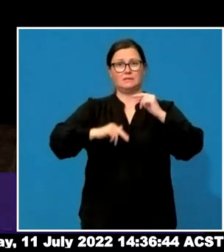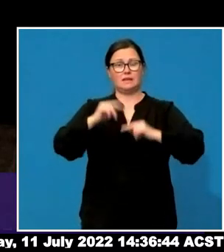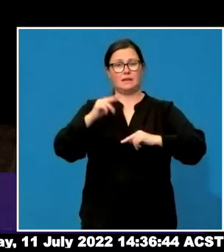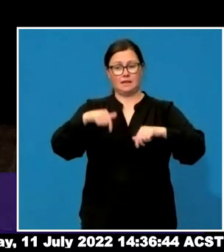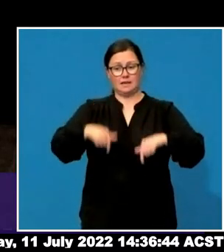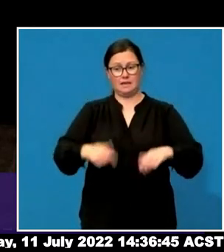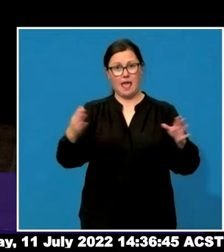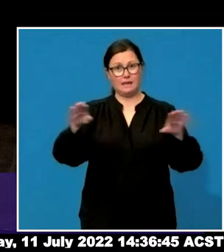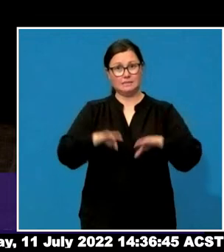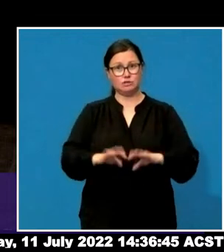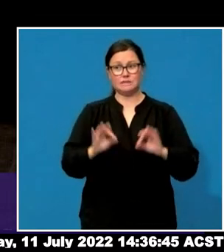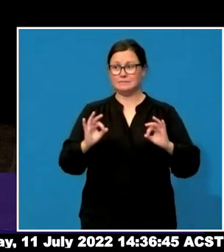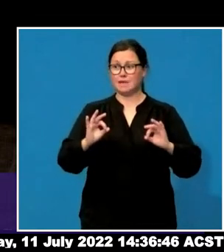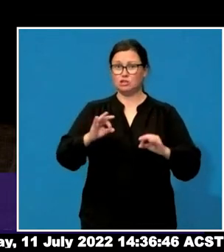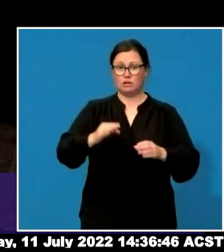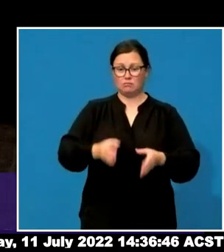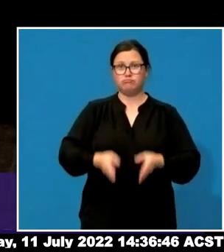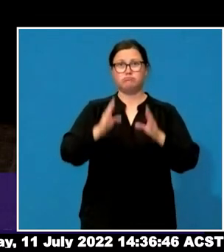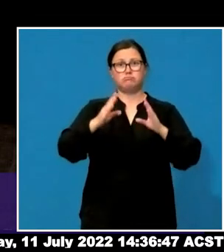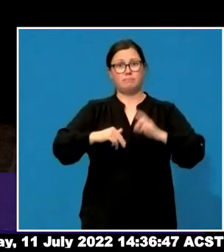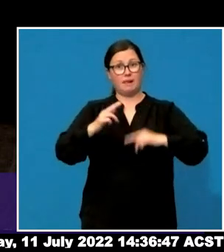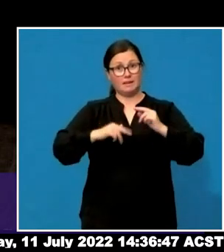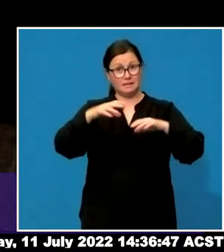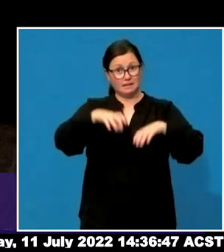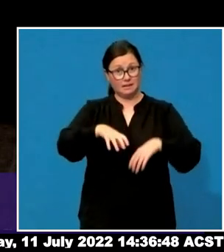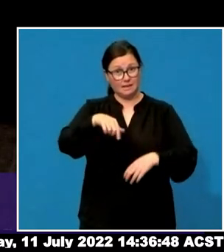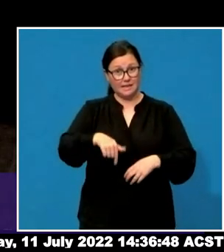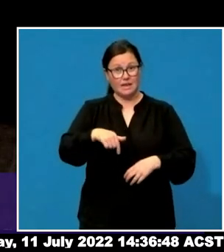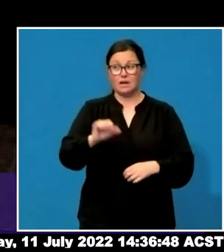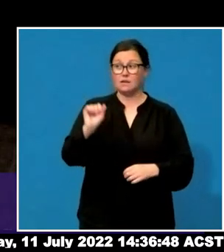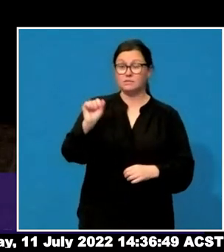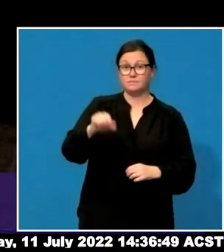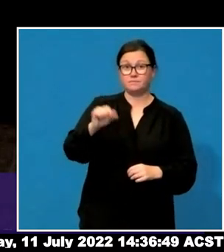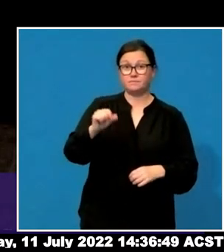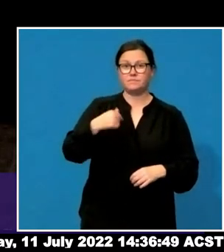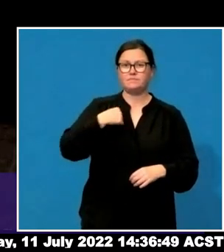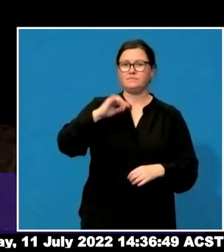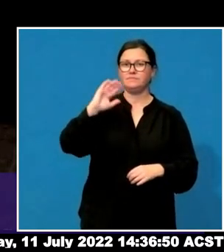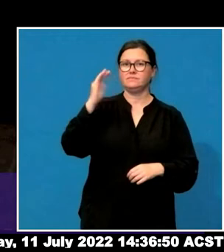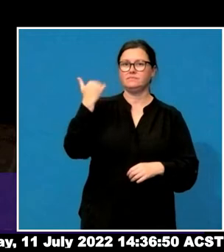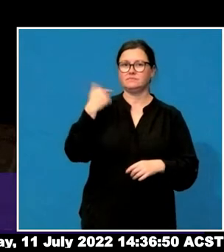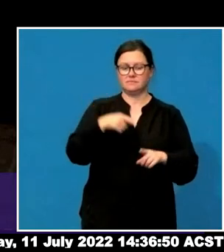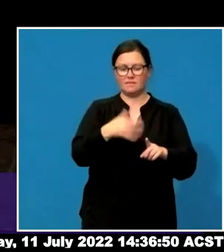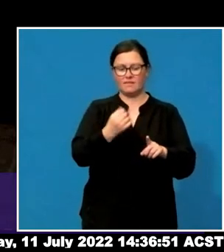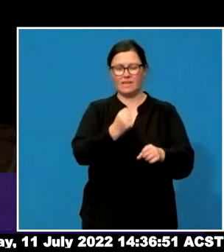So I've taken what was a garage and then gone to an architect to be able to